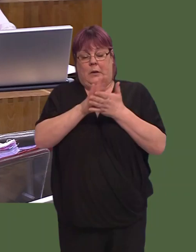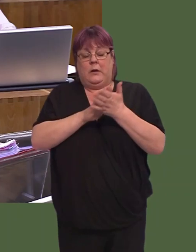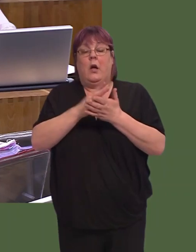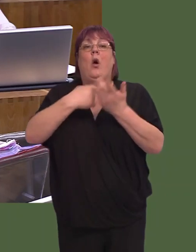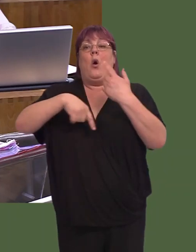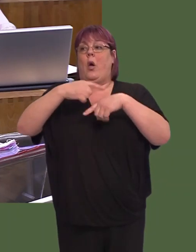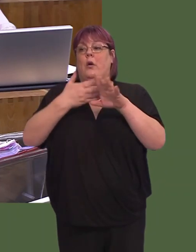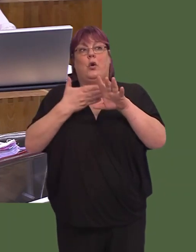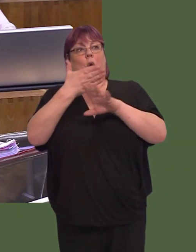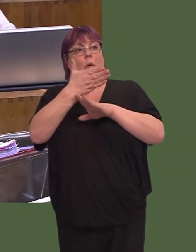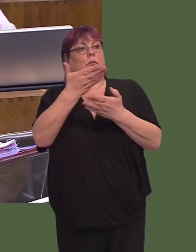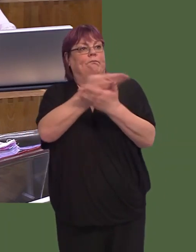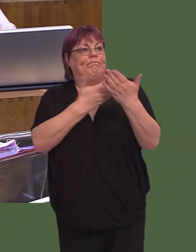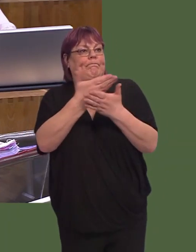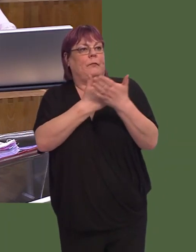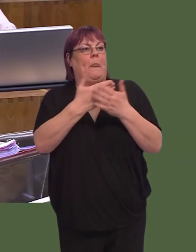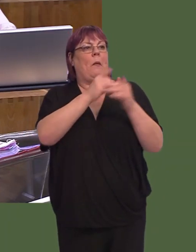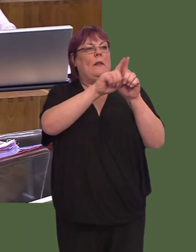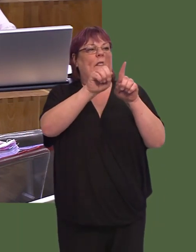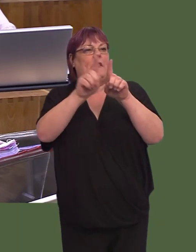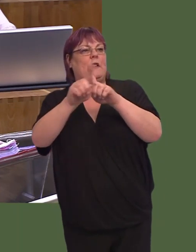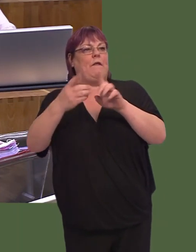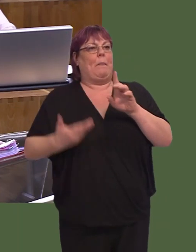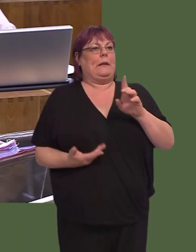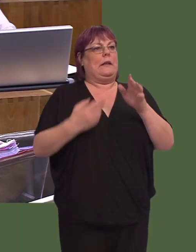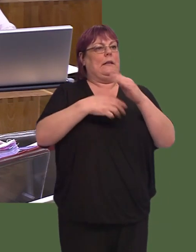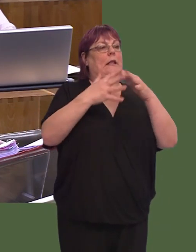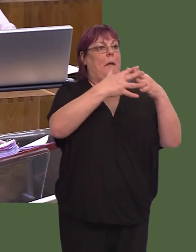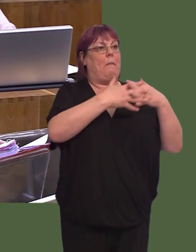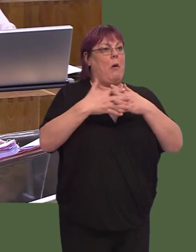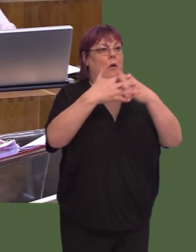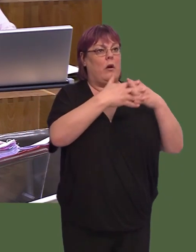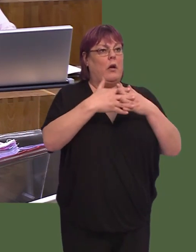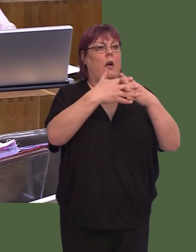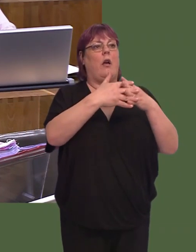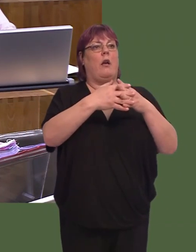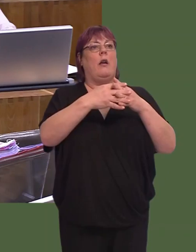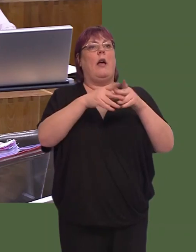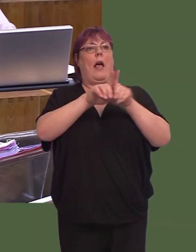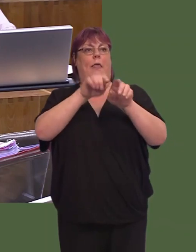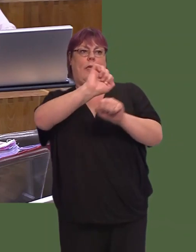range of investors right across the United States and Canada, as it happens, in the best interests of this country.